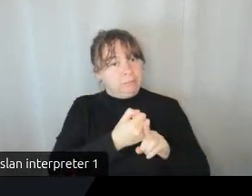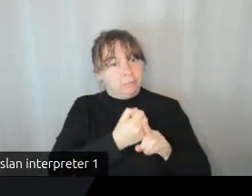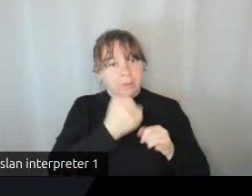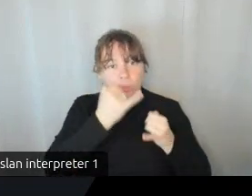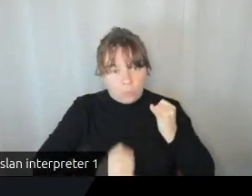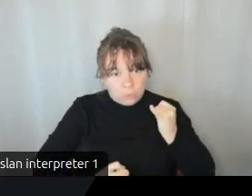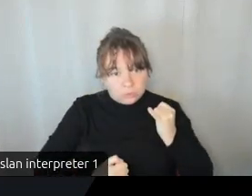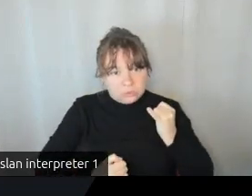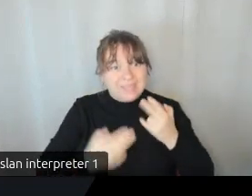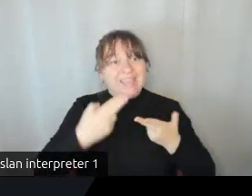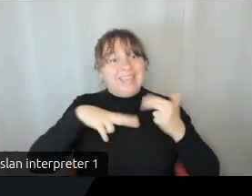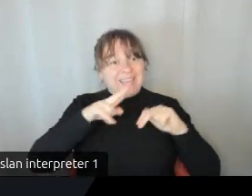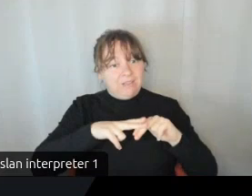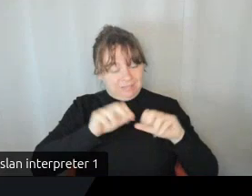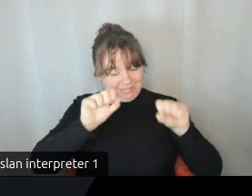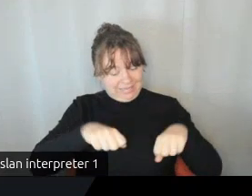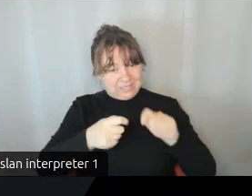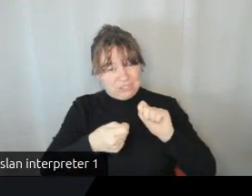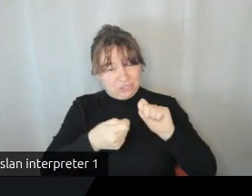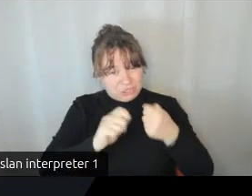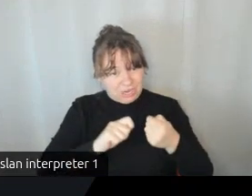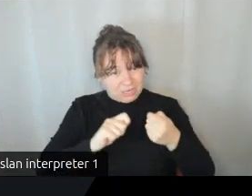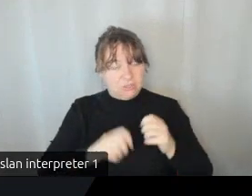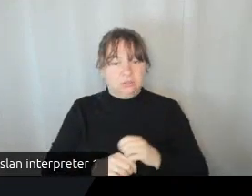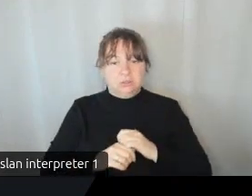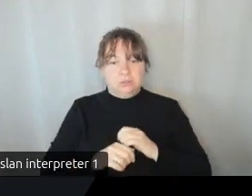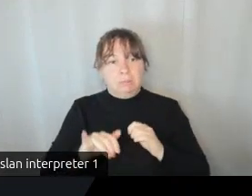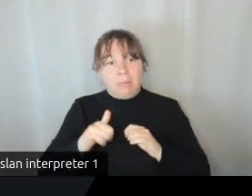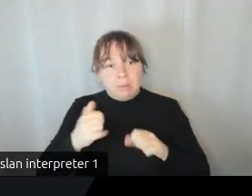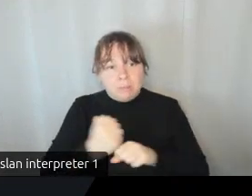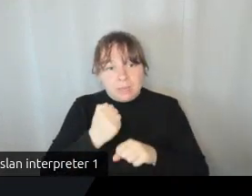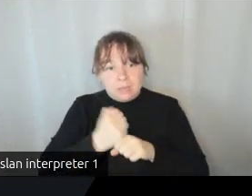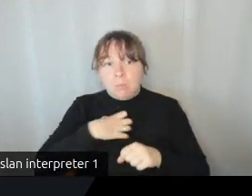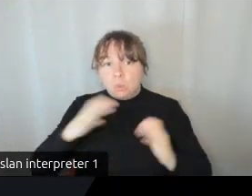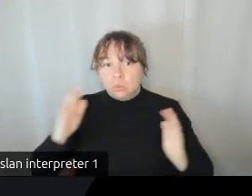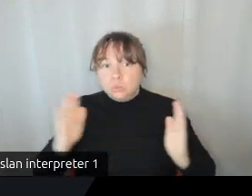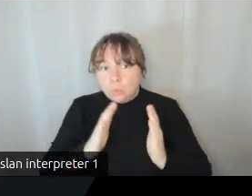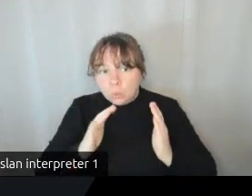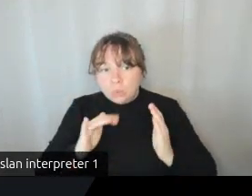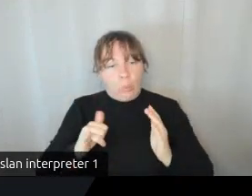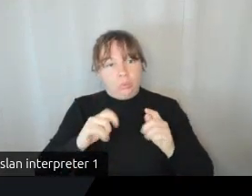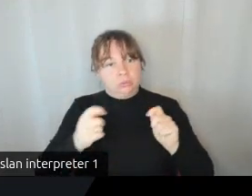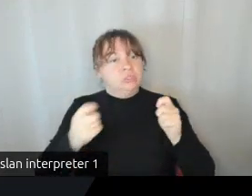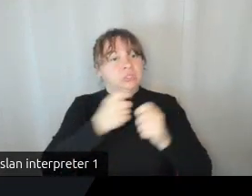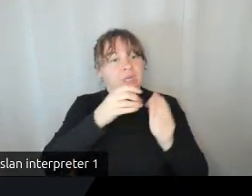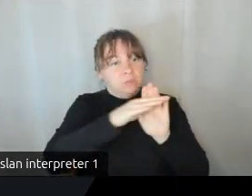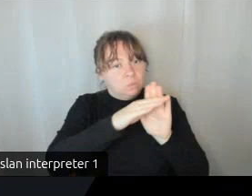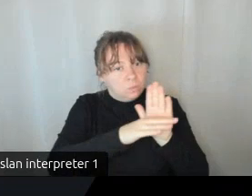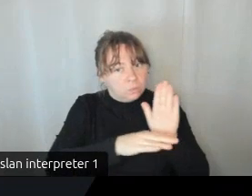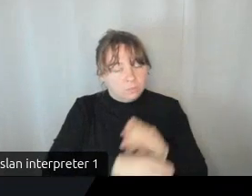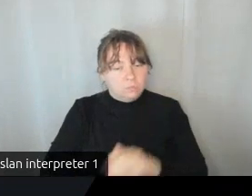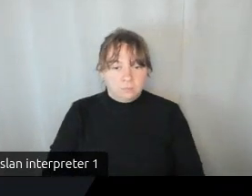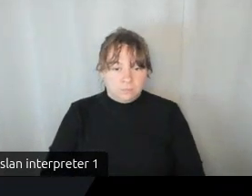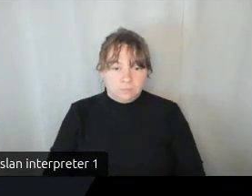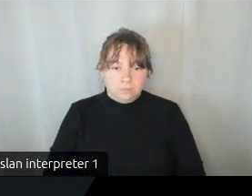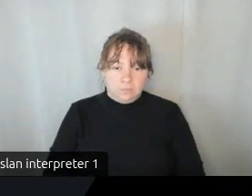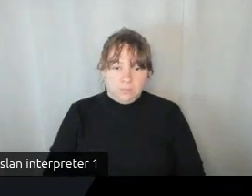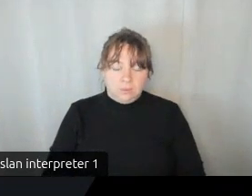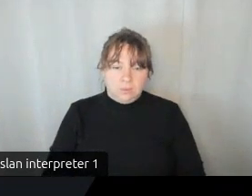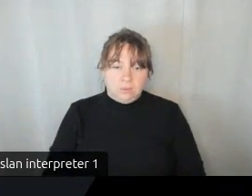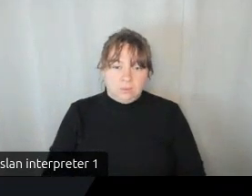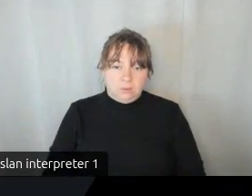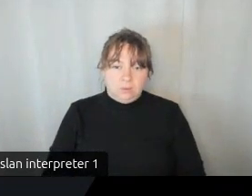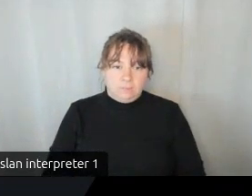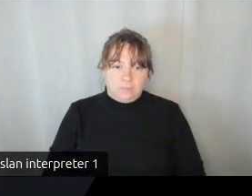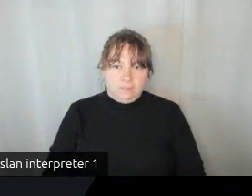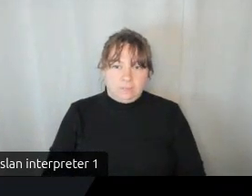if the variation is to reduce the duration of the order and there's reasons for doing so.